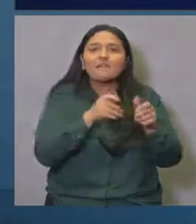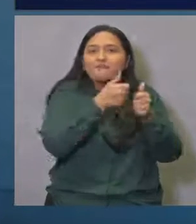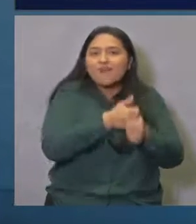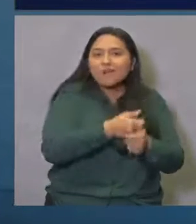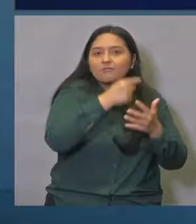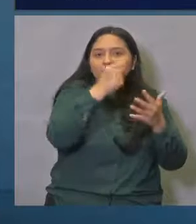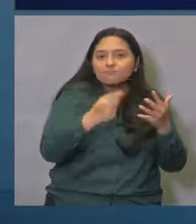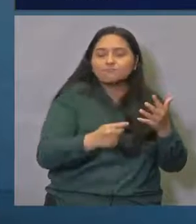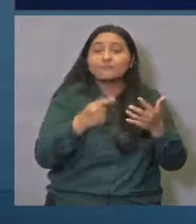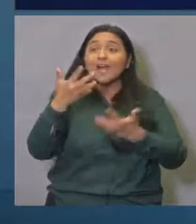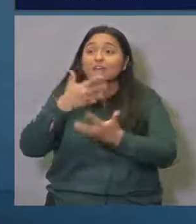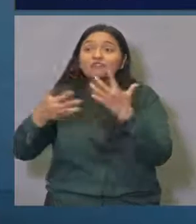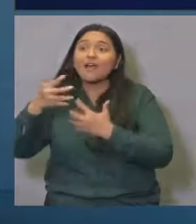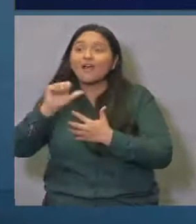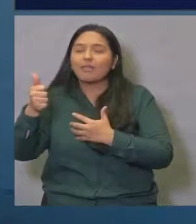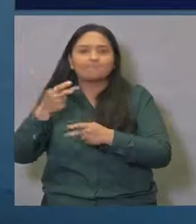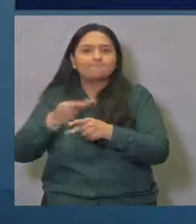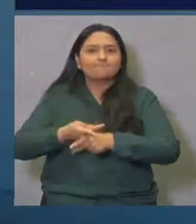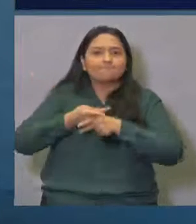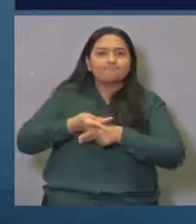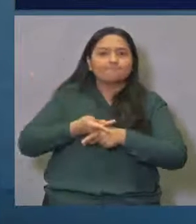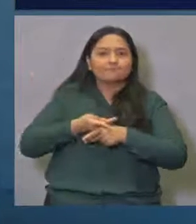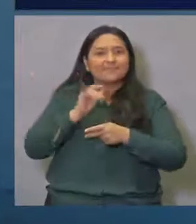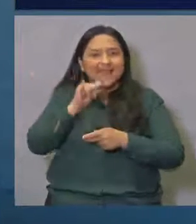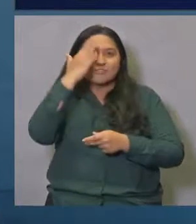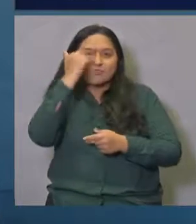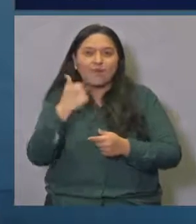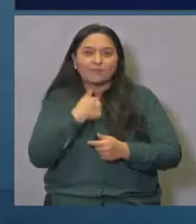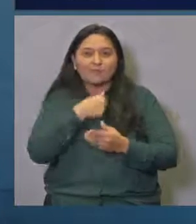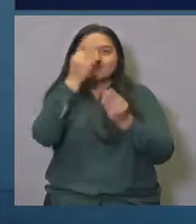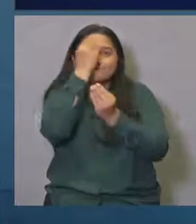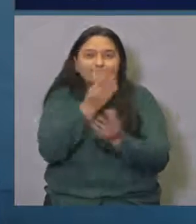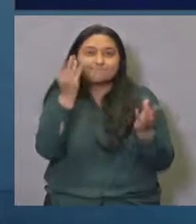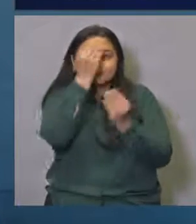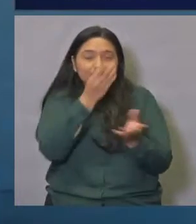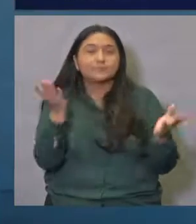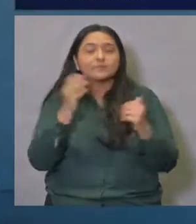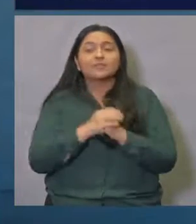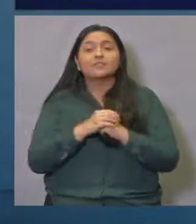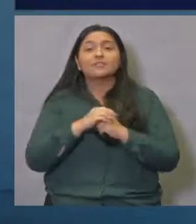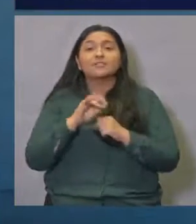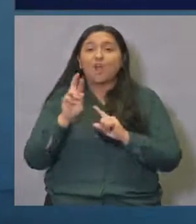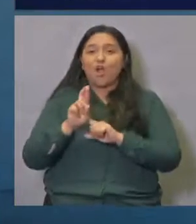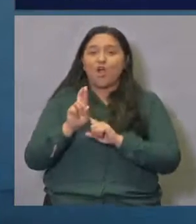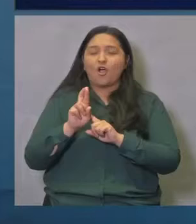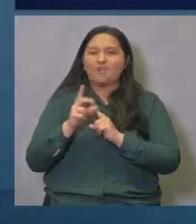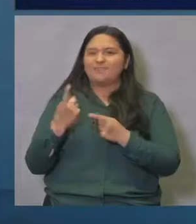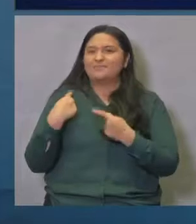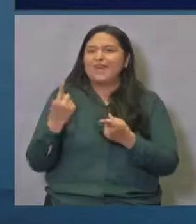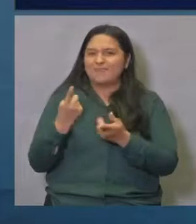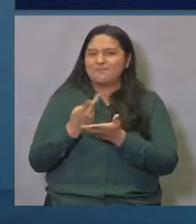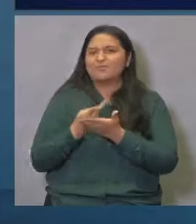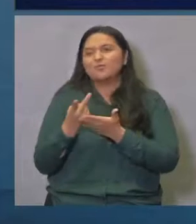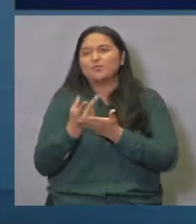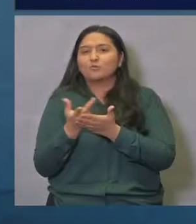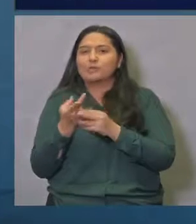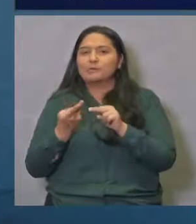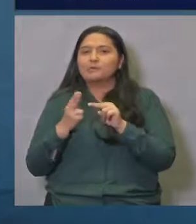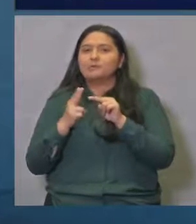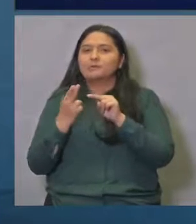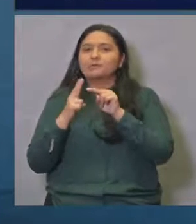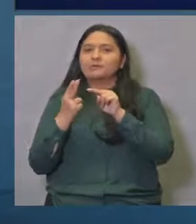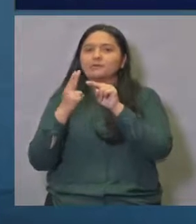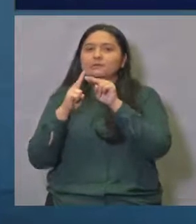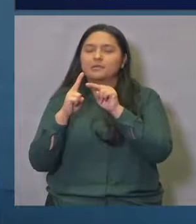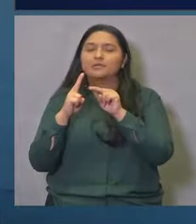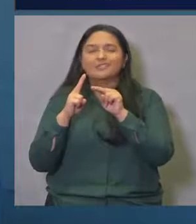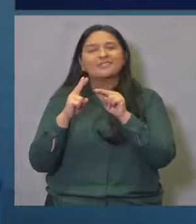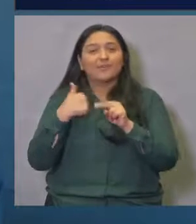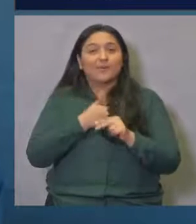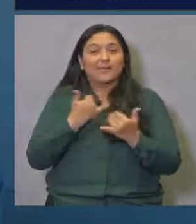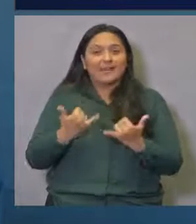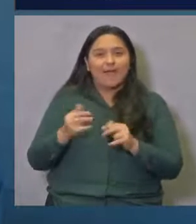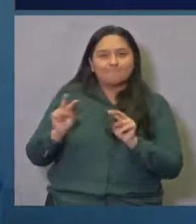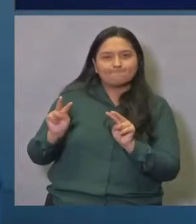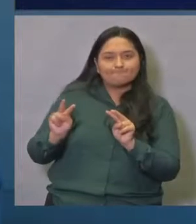THEIR INTERACTIONS WITH OTHERS.